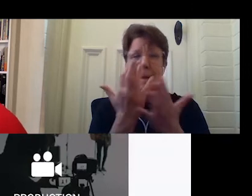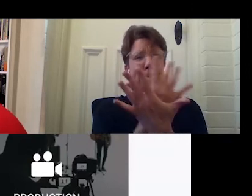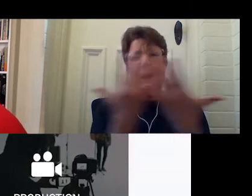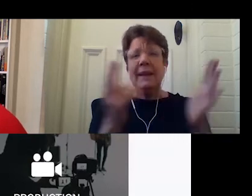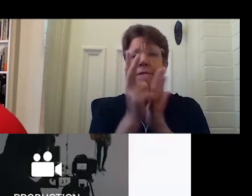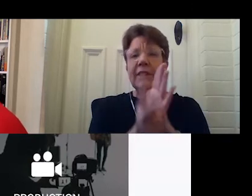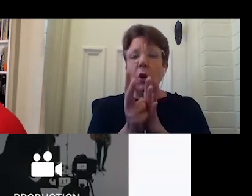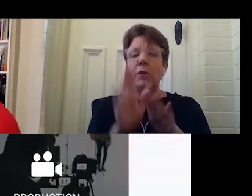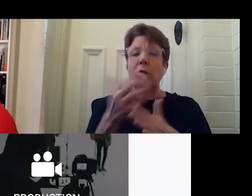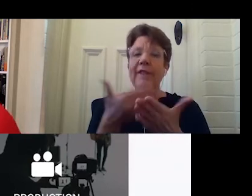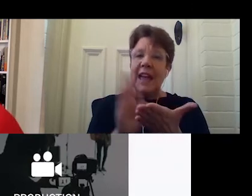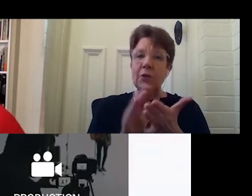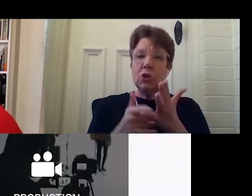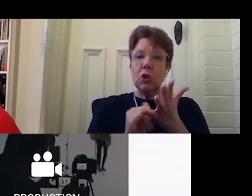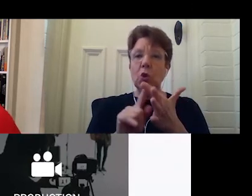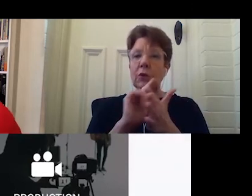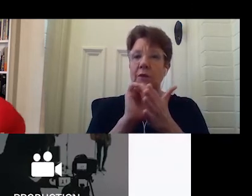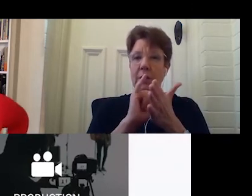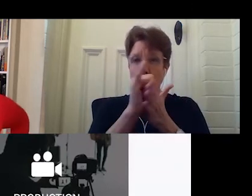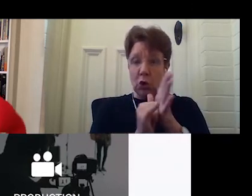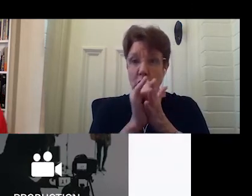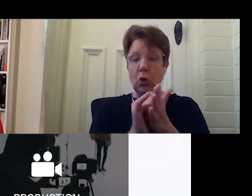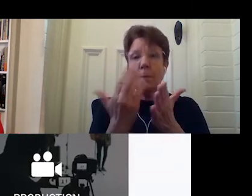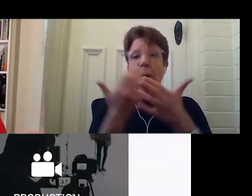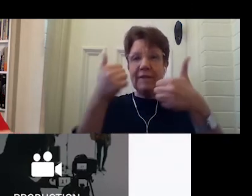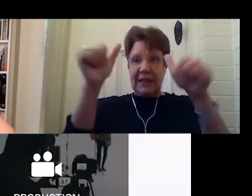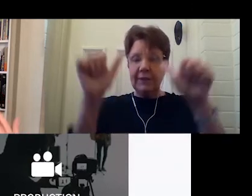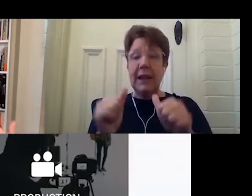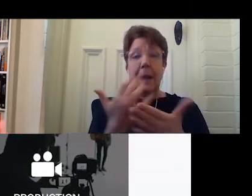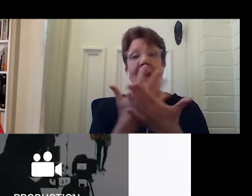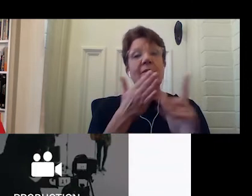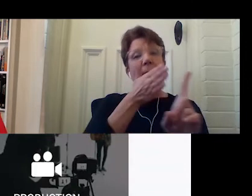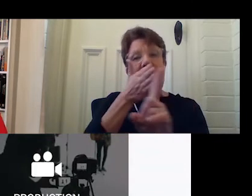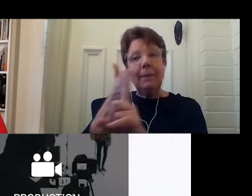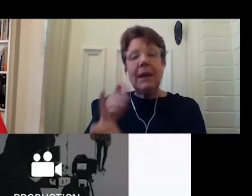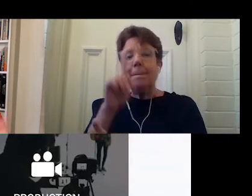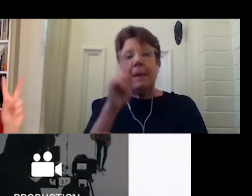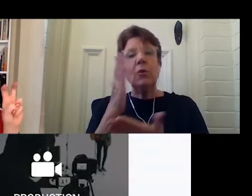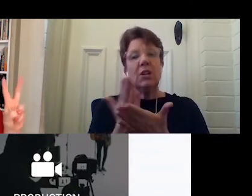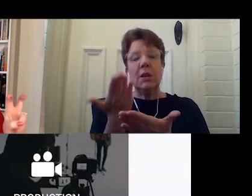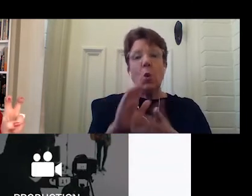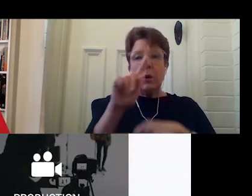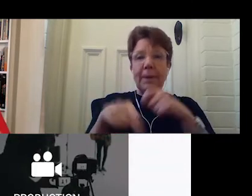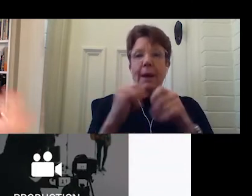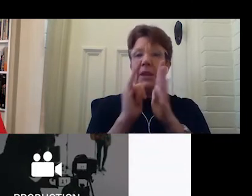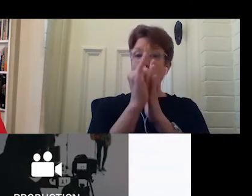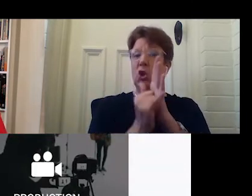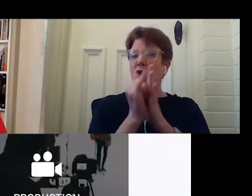about how to use YouTube more effectively. Many of them are aimed at people who want to become YouTubers, people who want to use